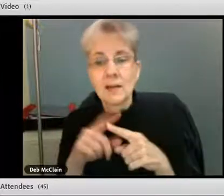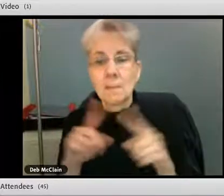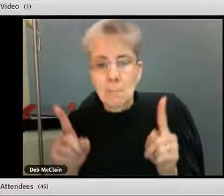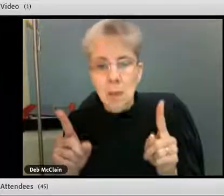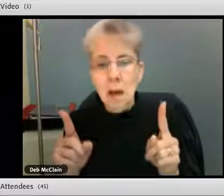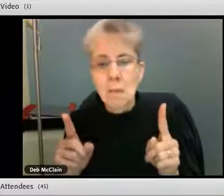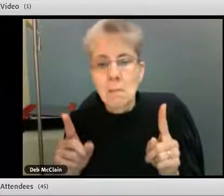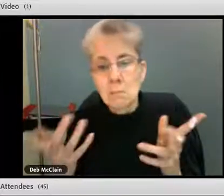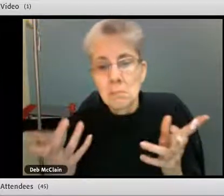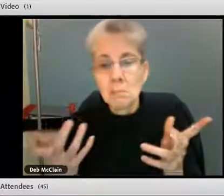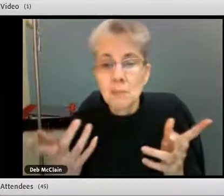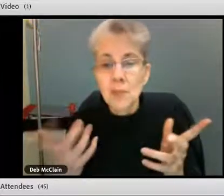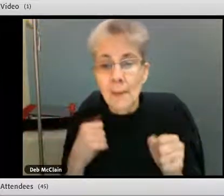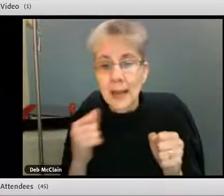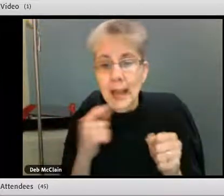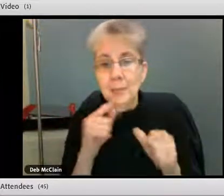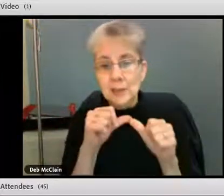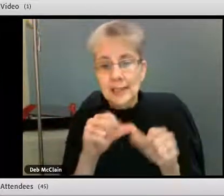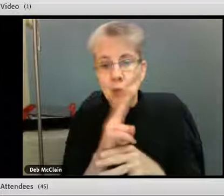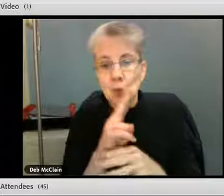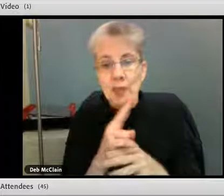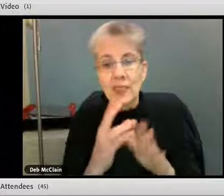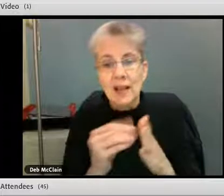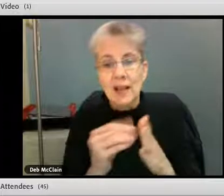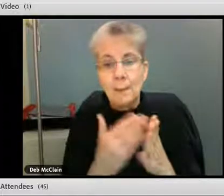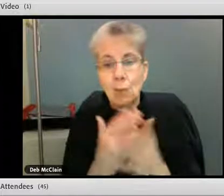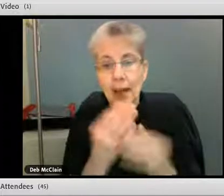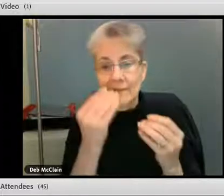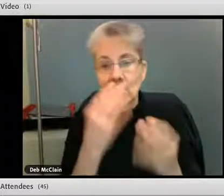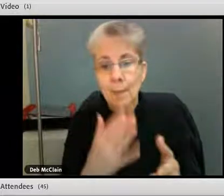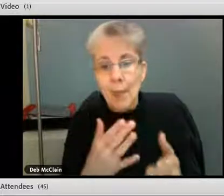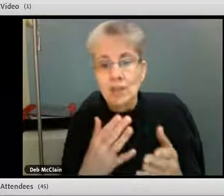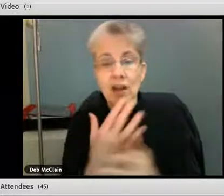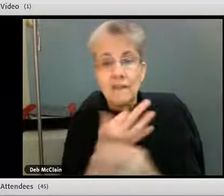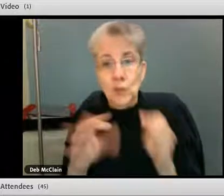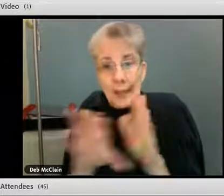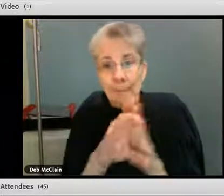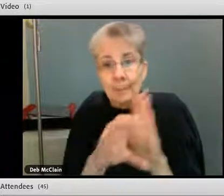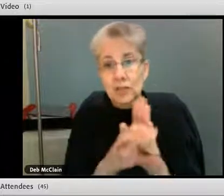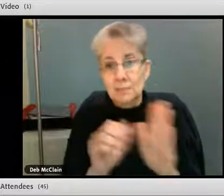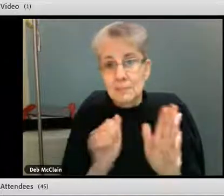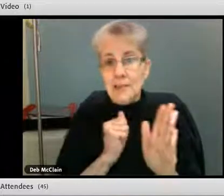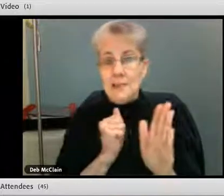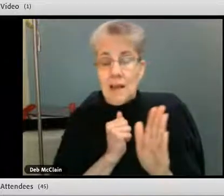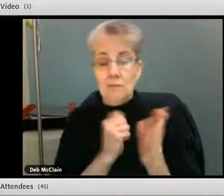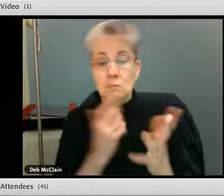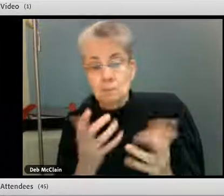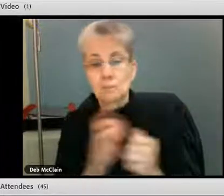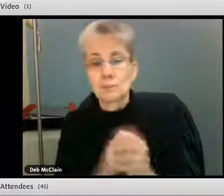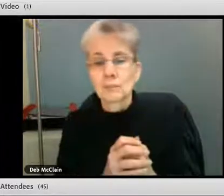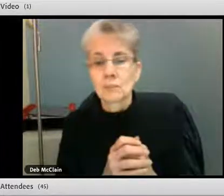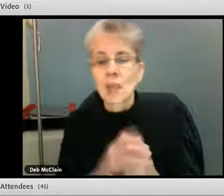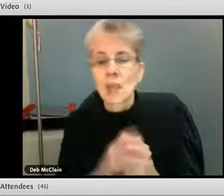using the copyright information, copyright-free images." So, we'll definitely check that out afterwards